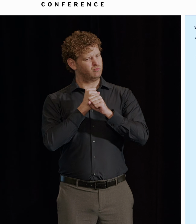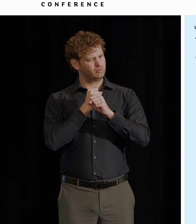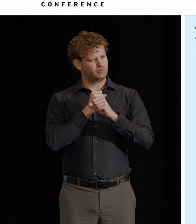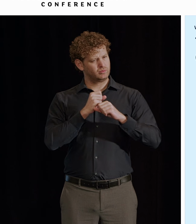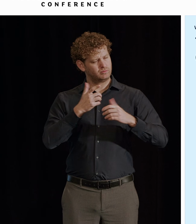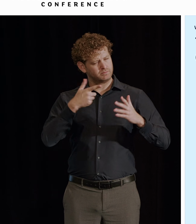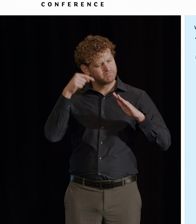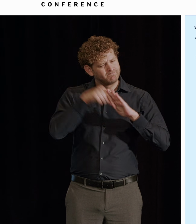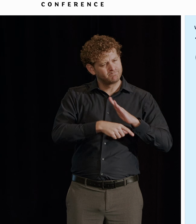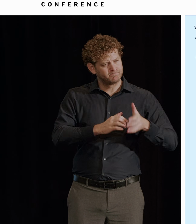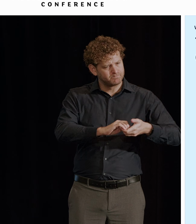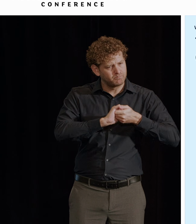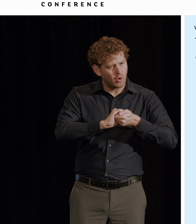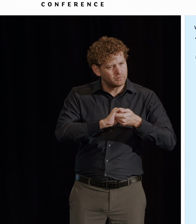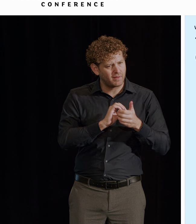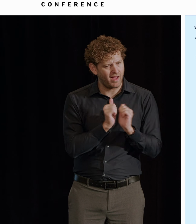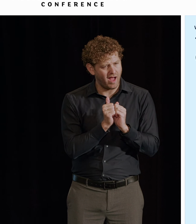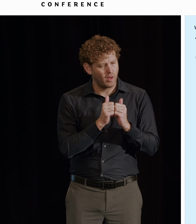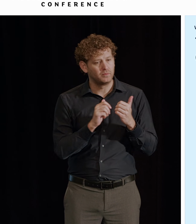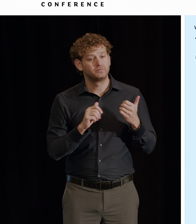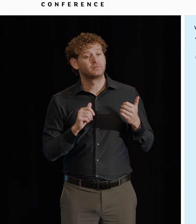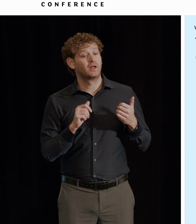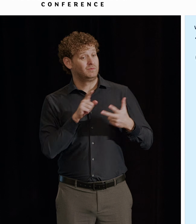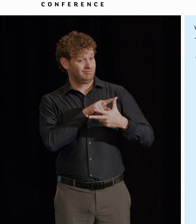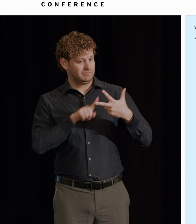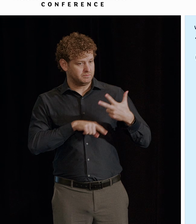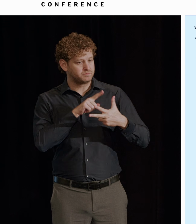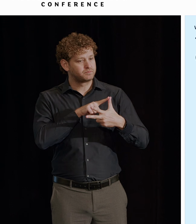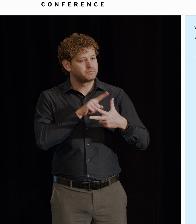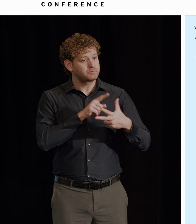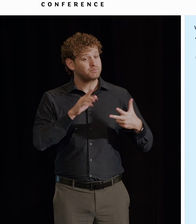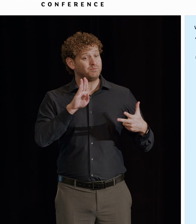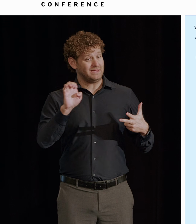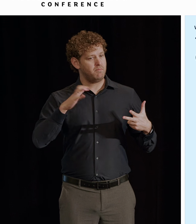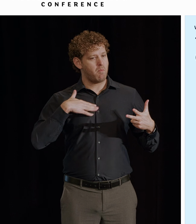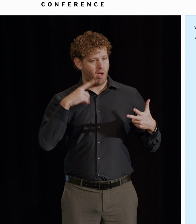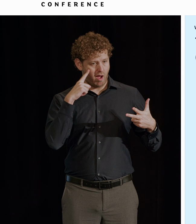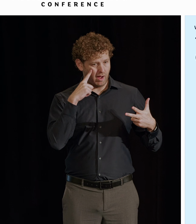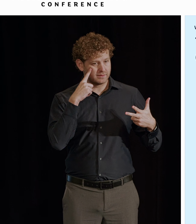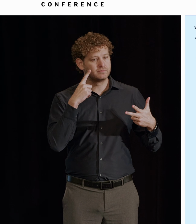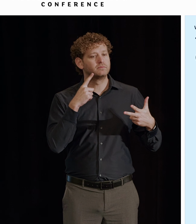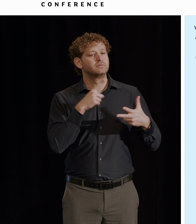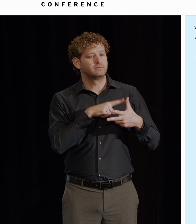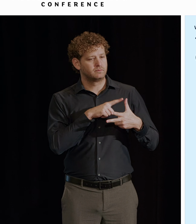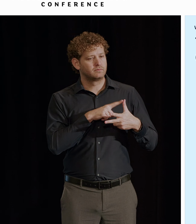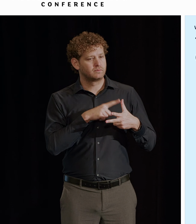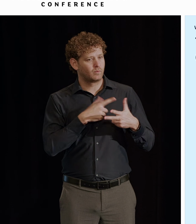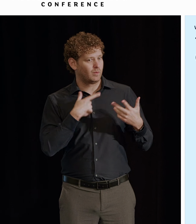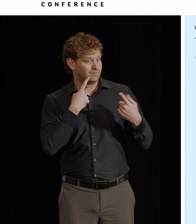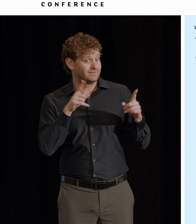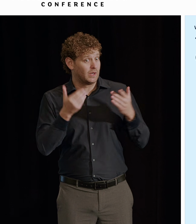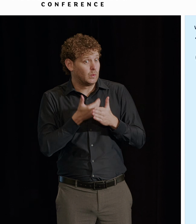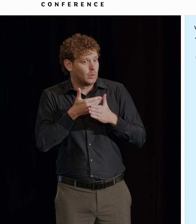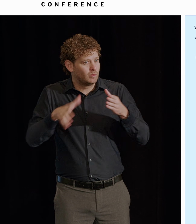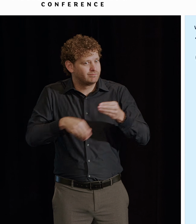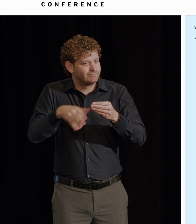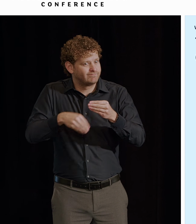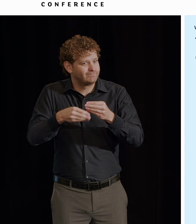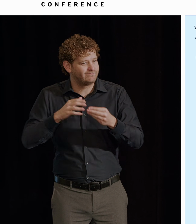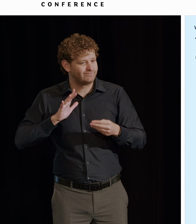Earlier this week, we announced some new capabilities, which we'll be going into. Second, we announced our Developer Access,